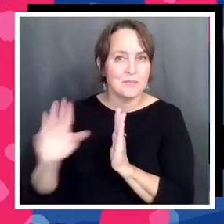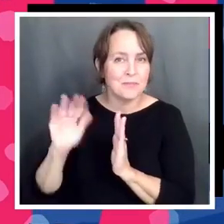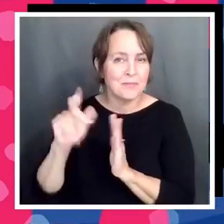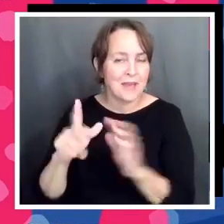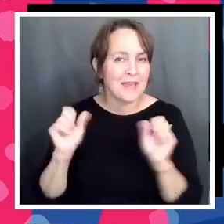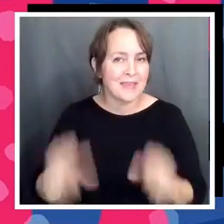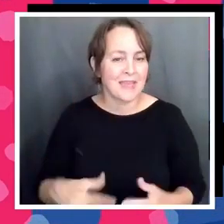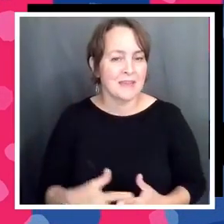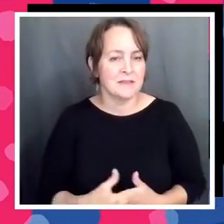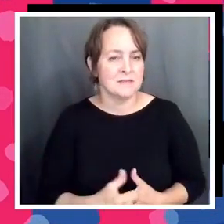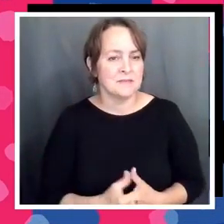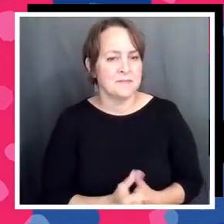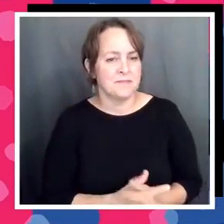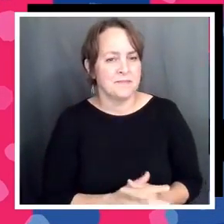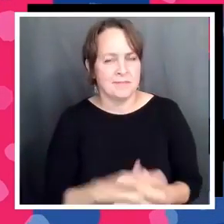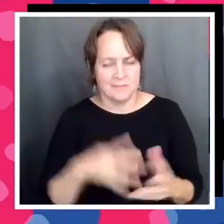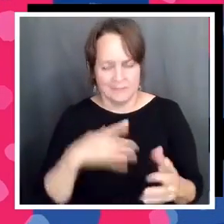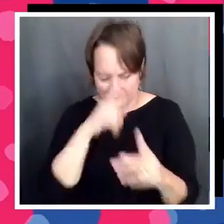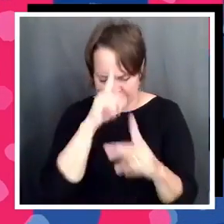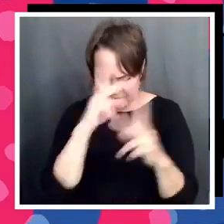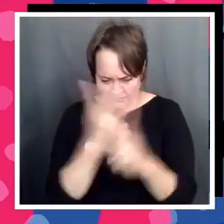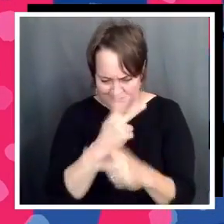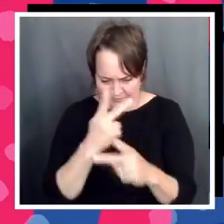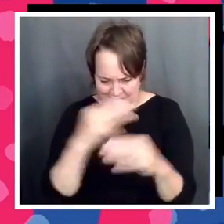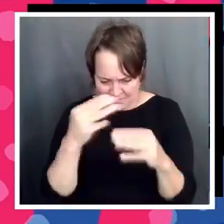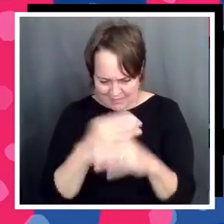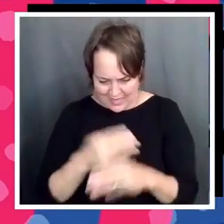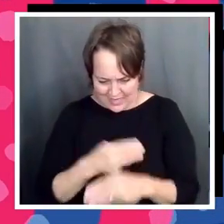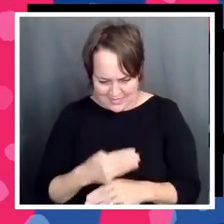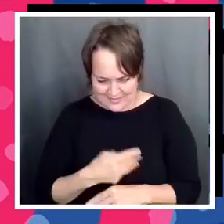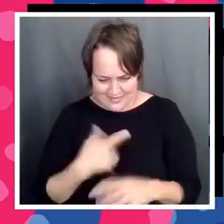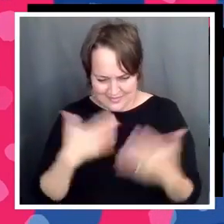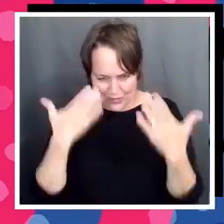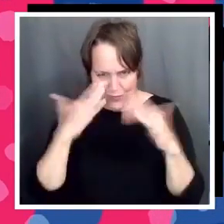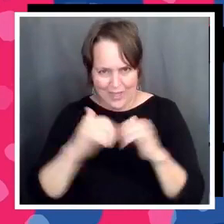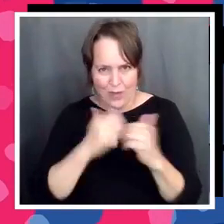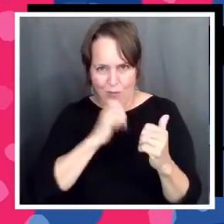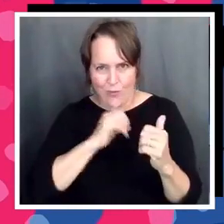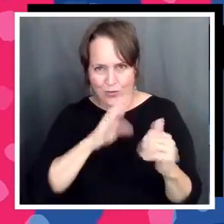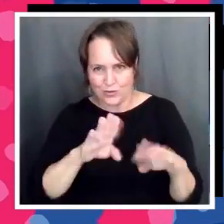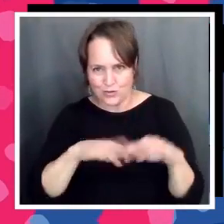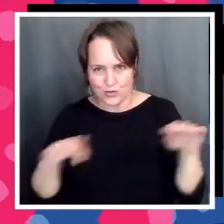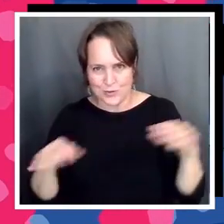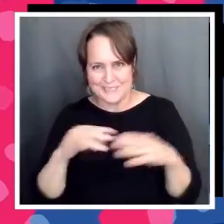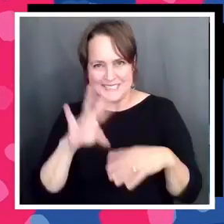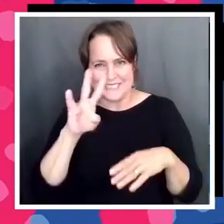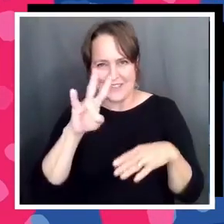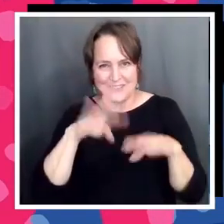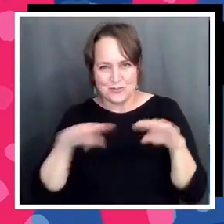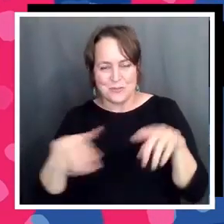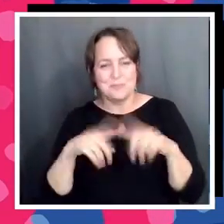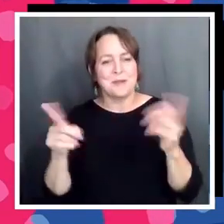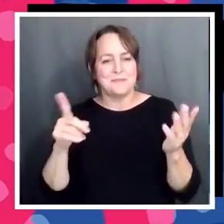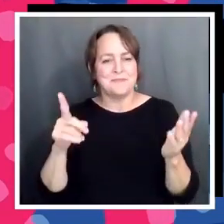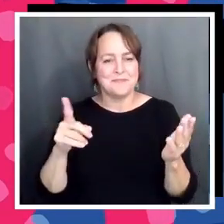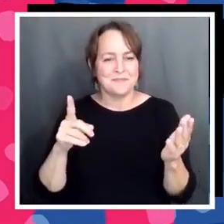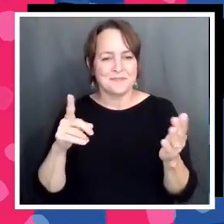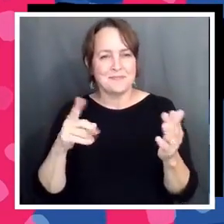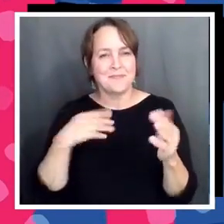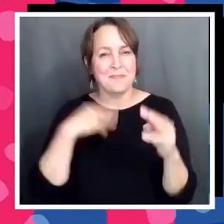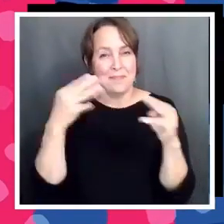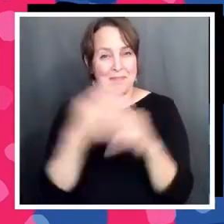THOSE LOANS THAT WE HAD TO TAKE